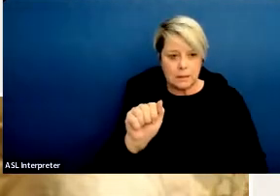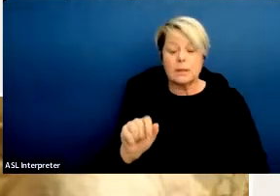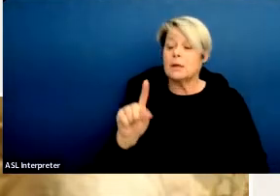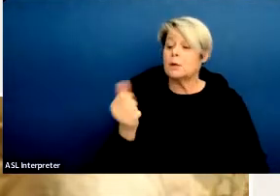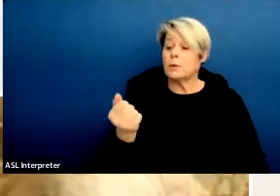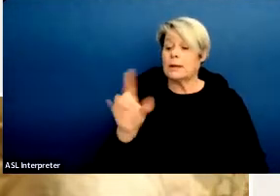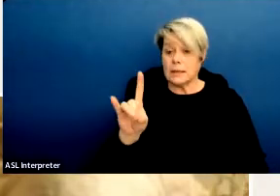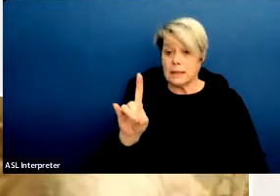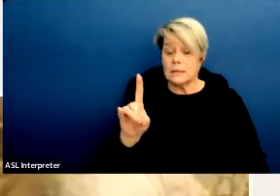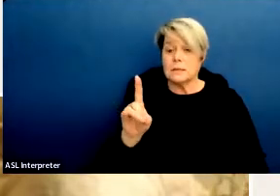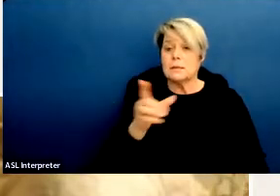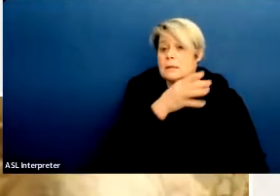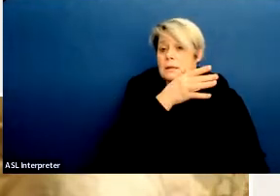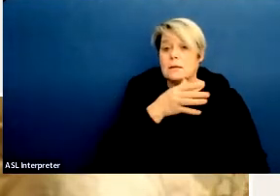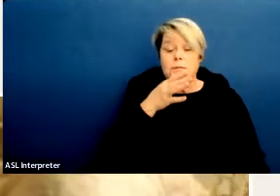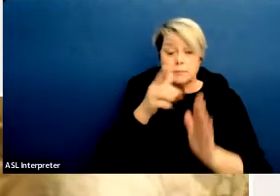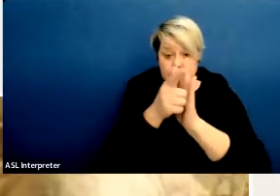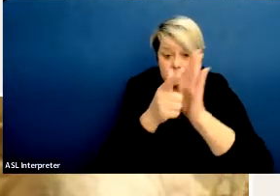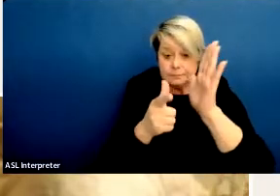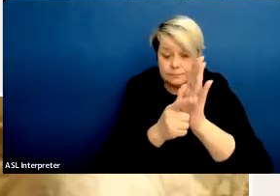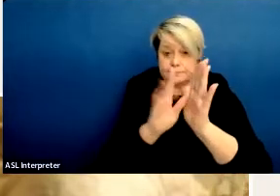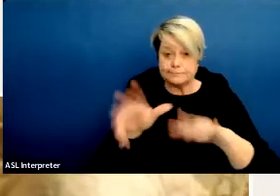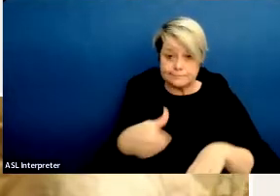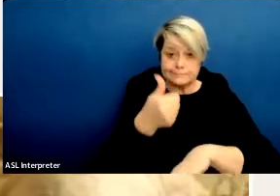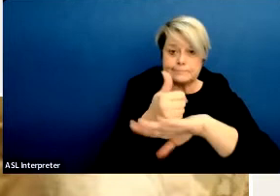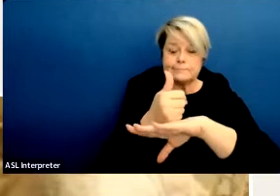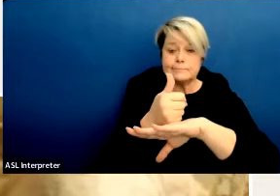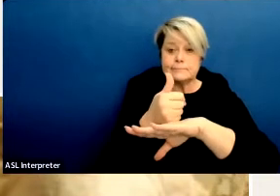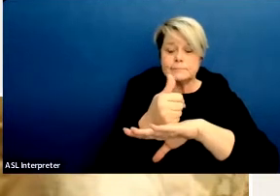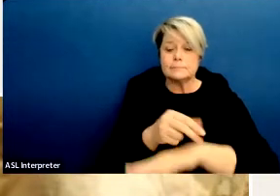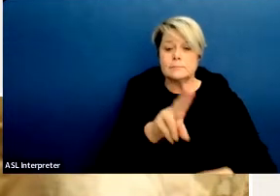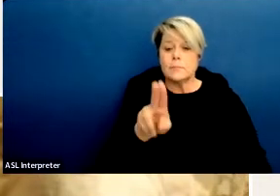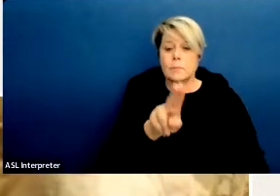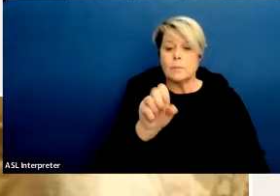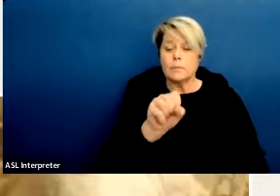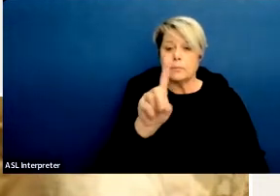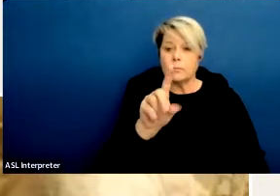is experiencing a boost in awareness in the USDA.